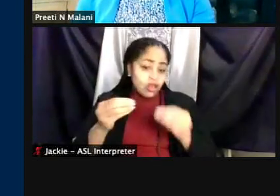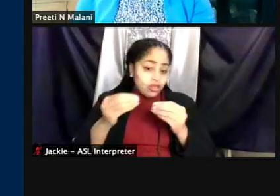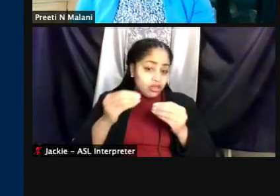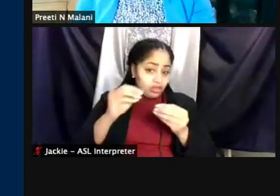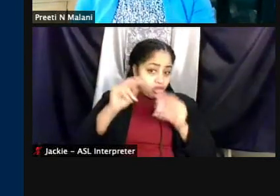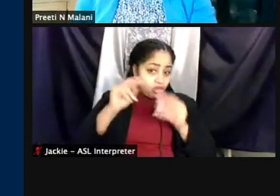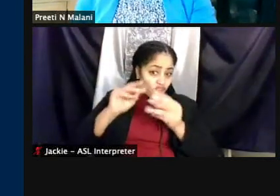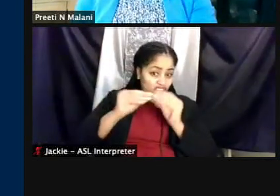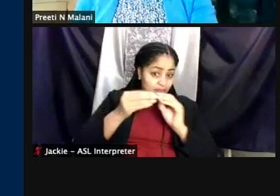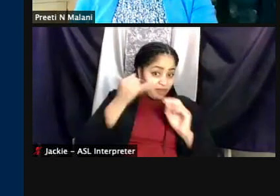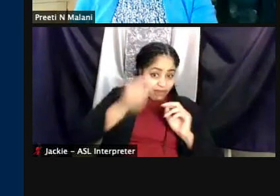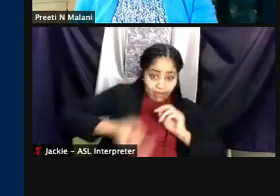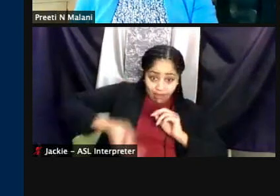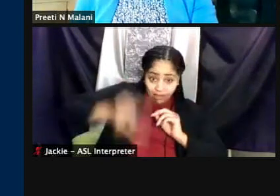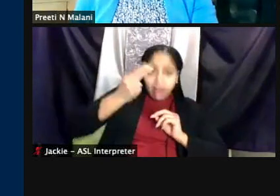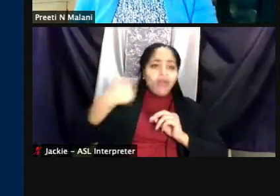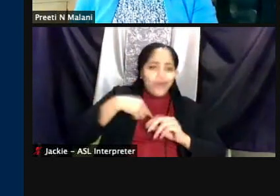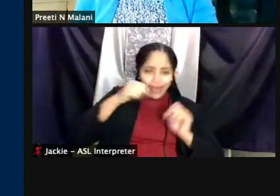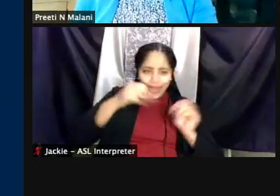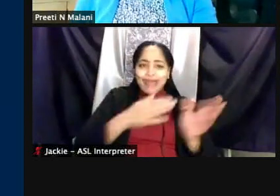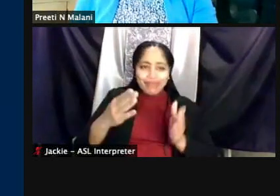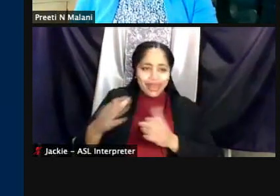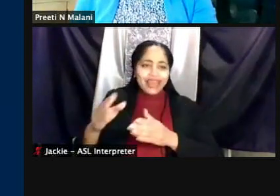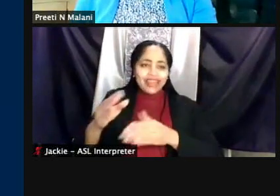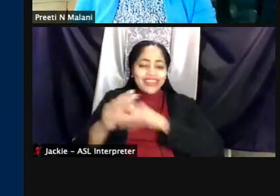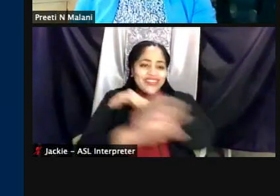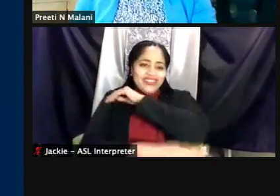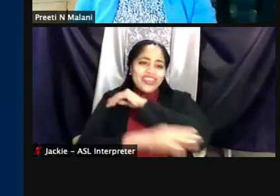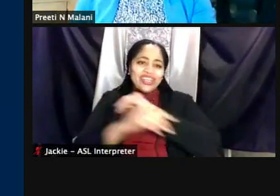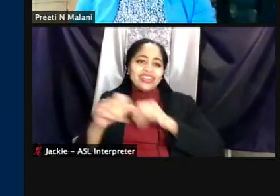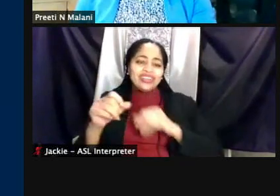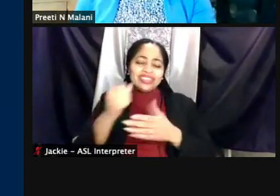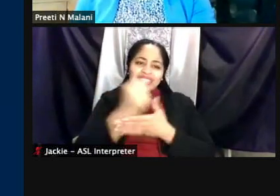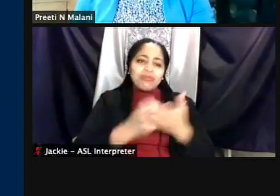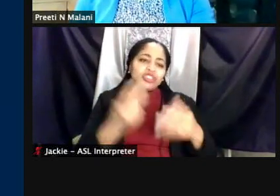the more likely that we can plan a fall semester that'll be much closer to normal.